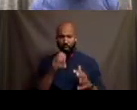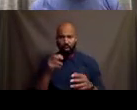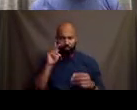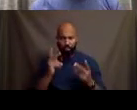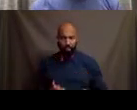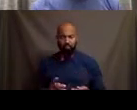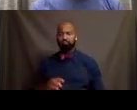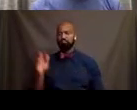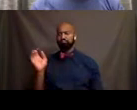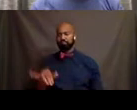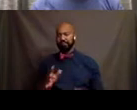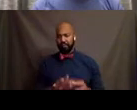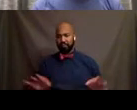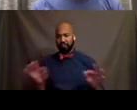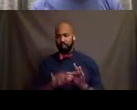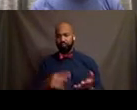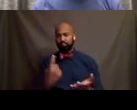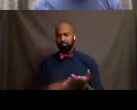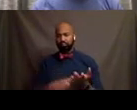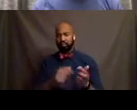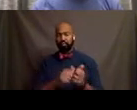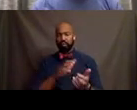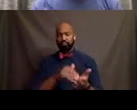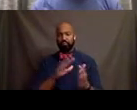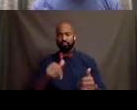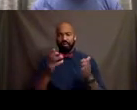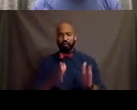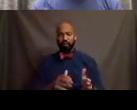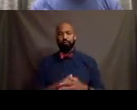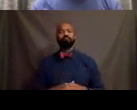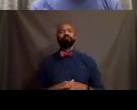if that is something that you want to pursue, it's very exciting because you will start seeing